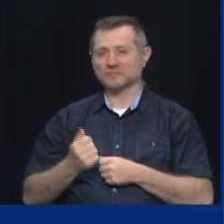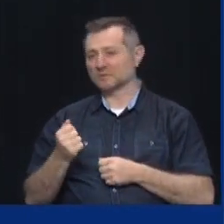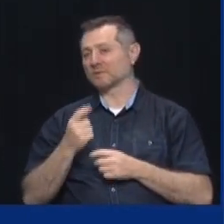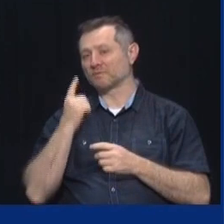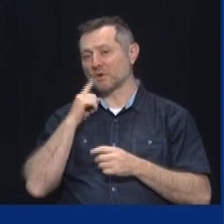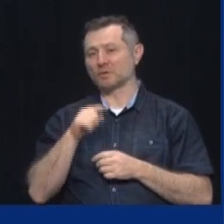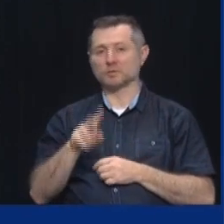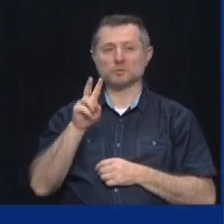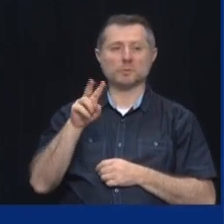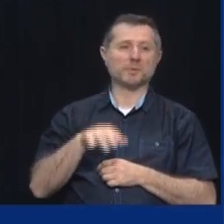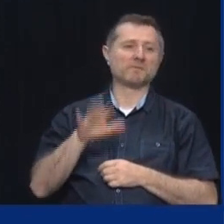LOW INCOME COMMUNITIES.